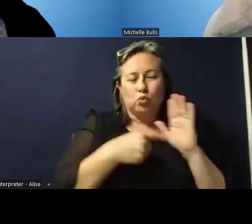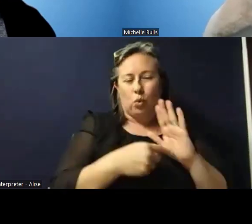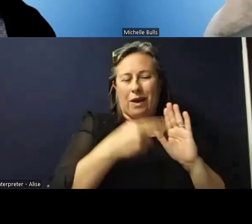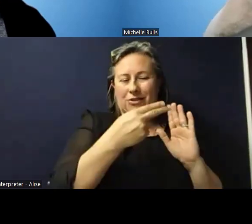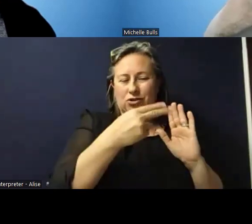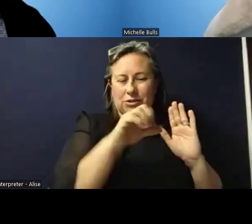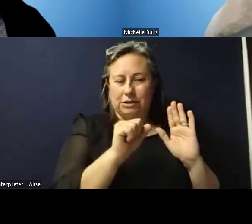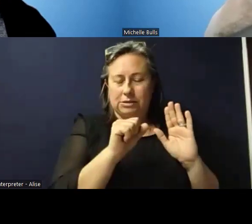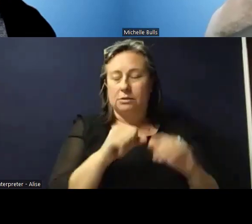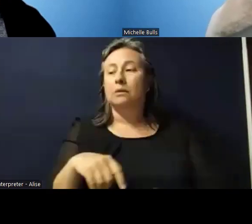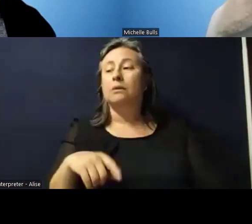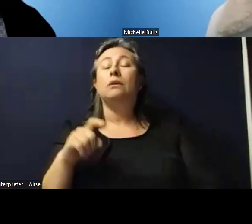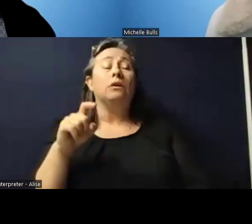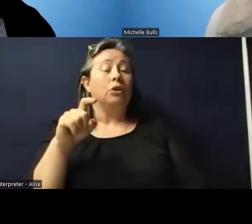Michelle Bulls: It should be federal funding.